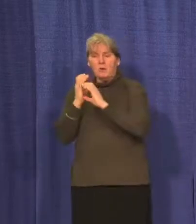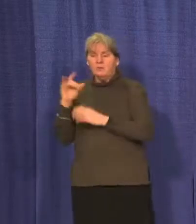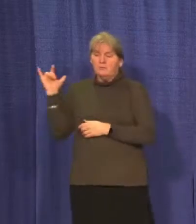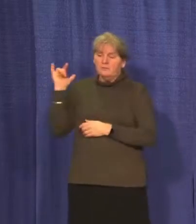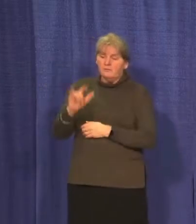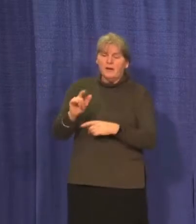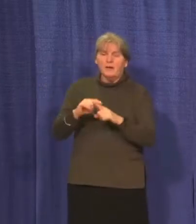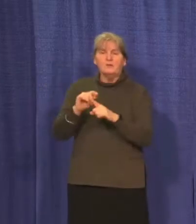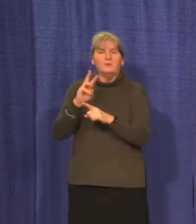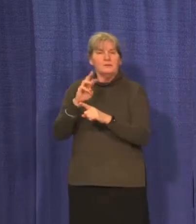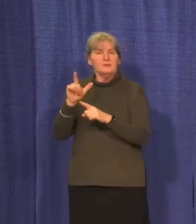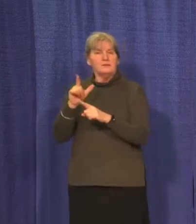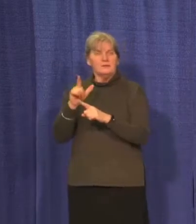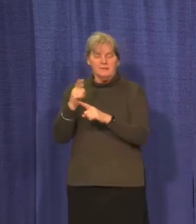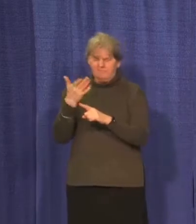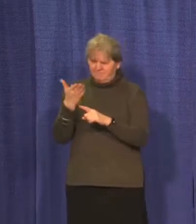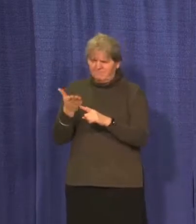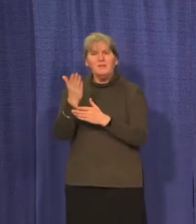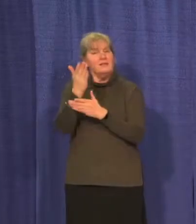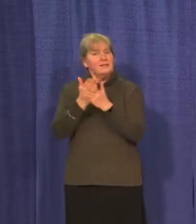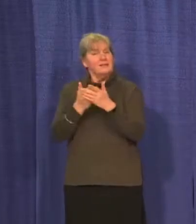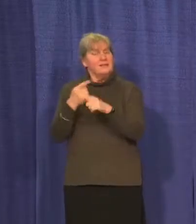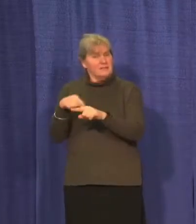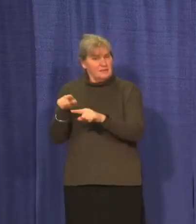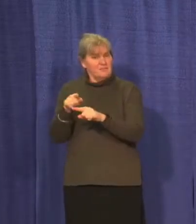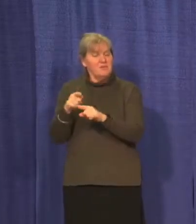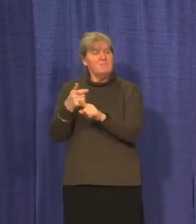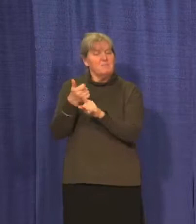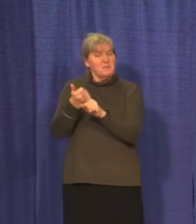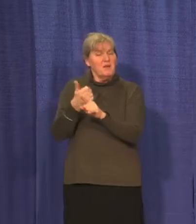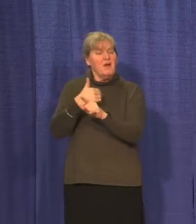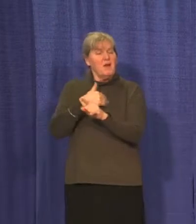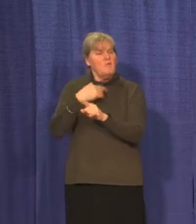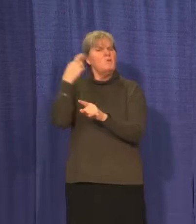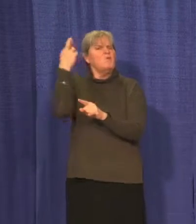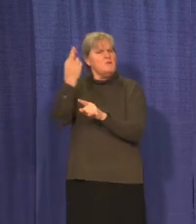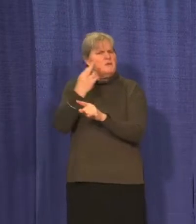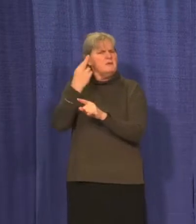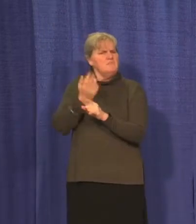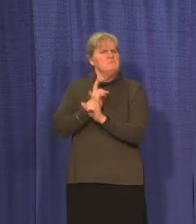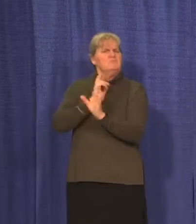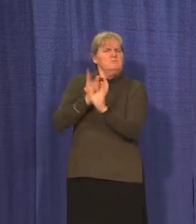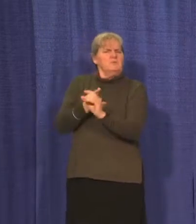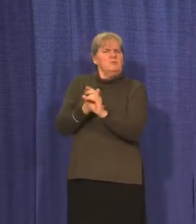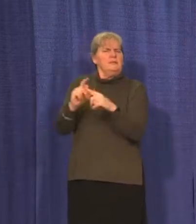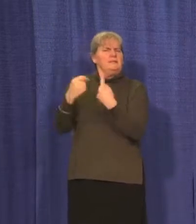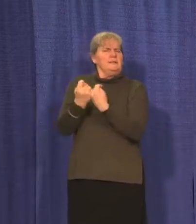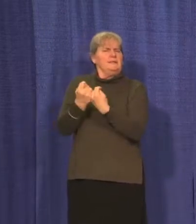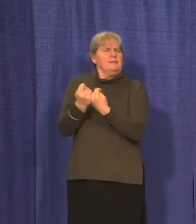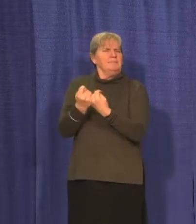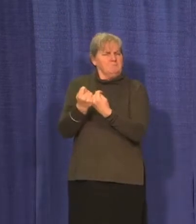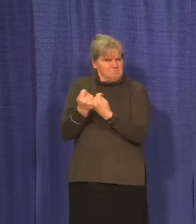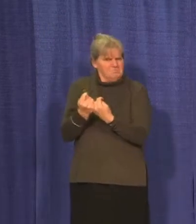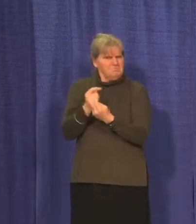and by air to support this endeavour, and some of them have had their own important reasons for wanting to be part of this